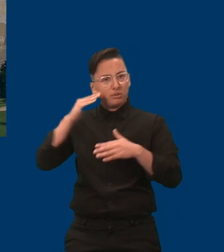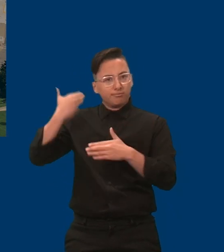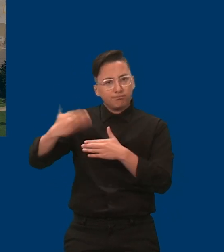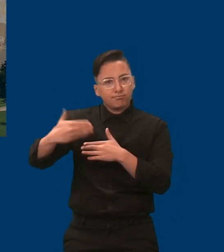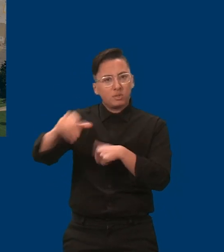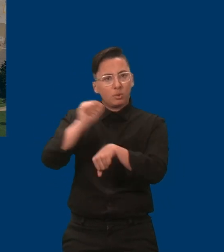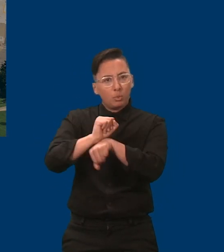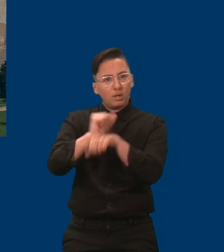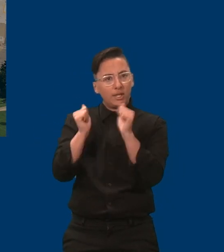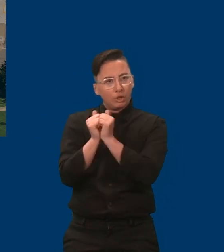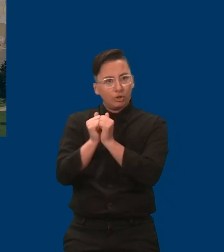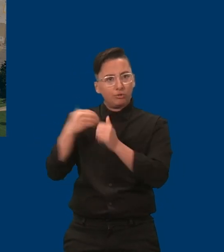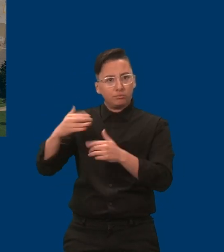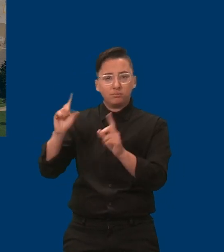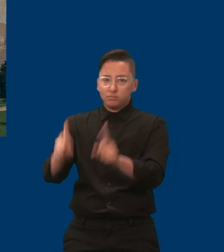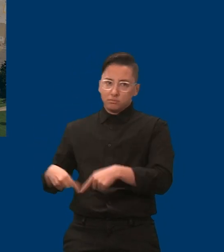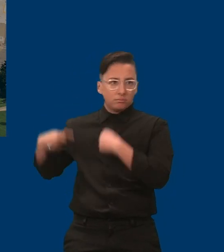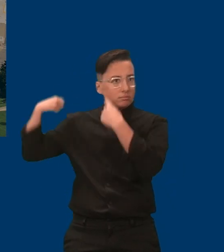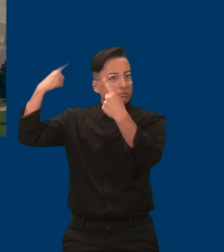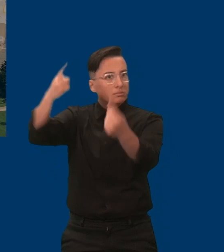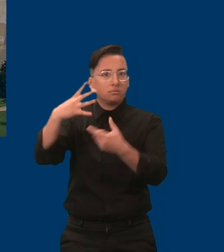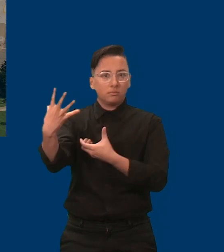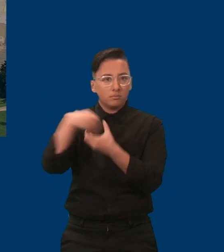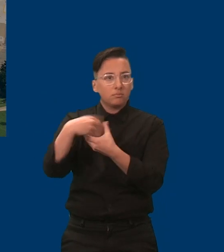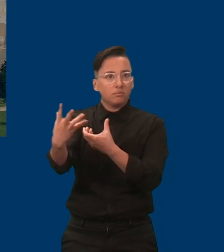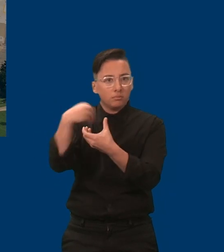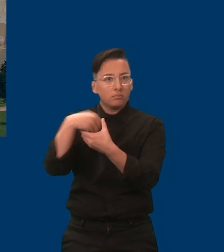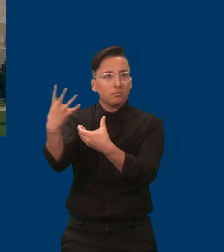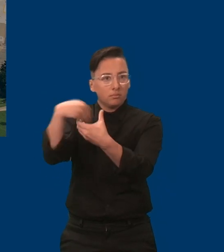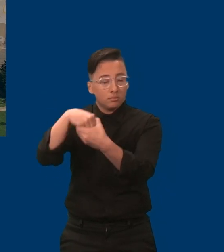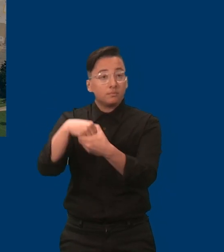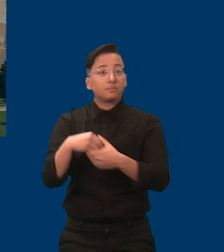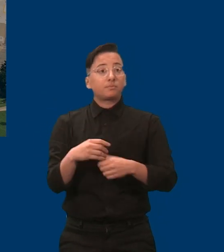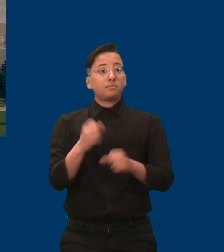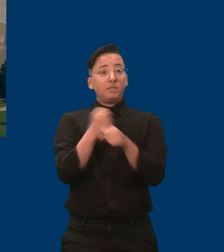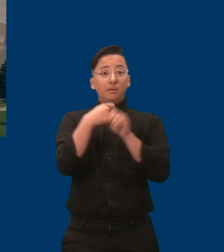Policy making is neither easy nor expedient.